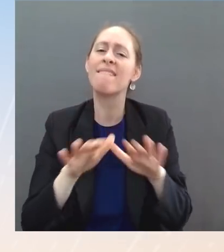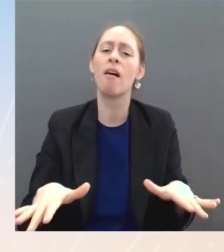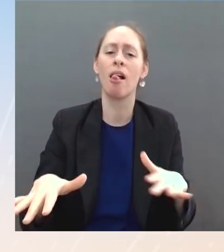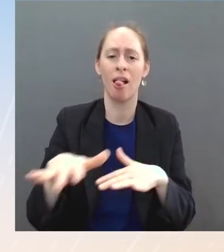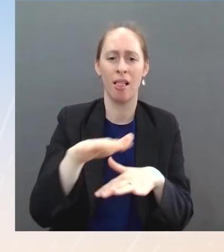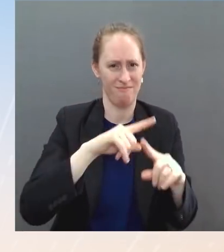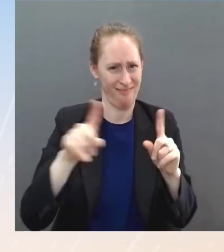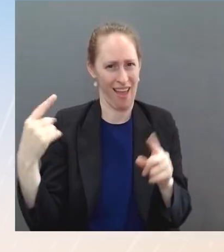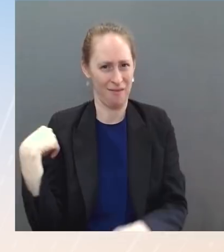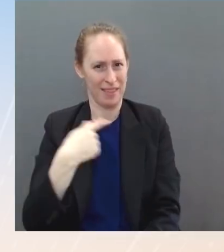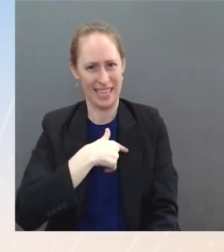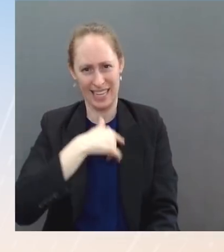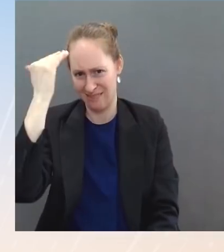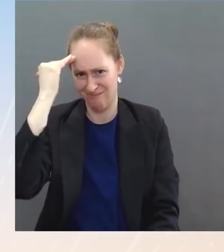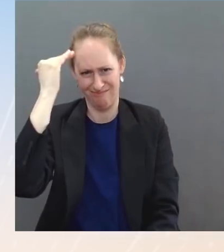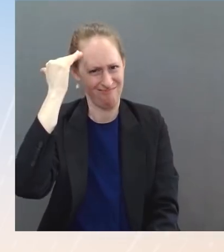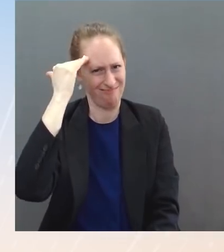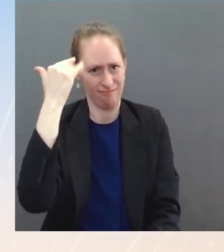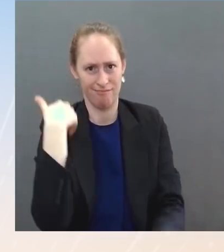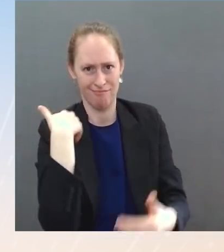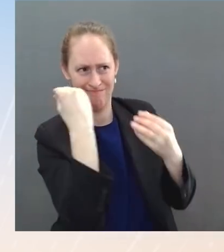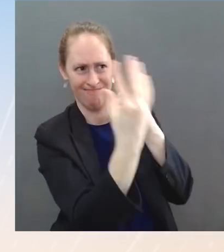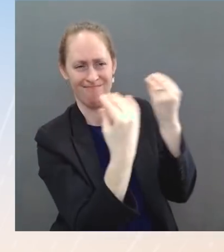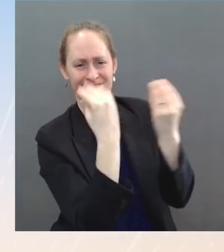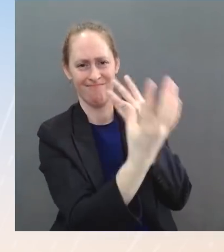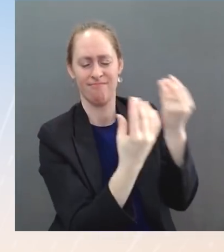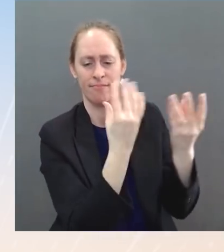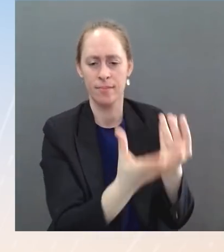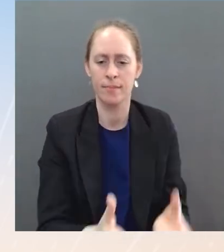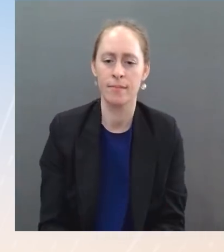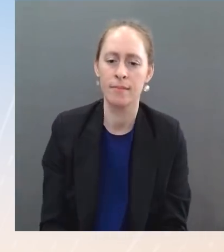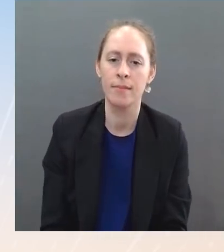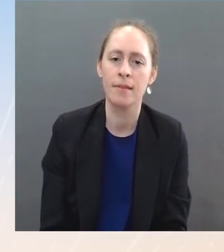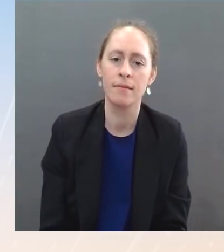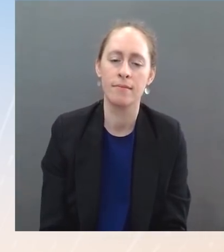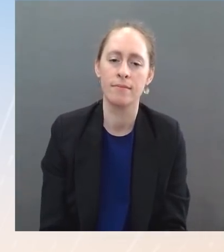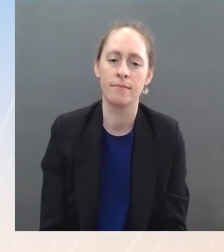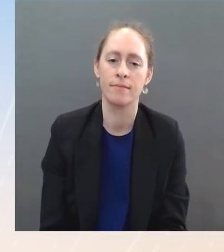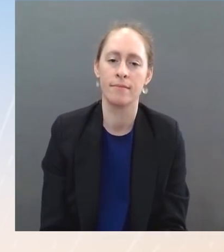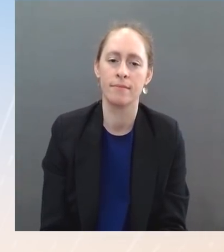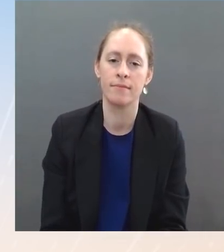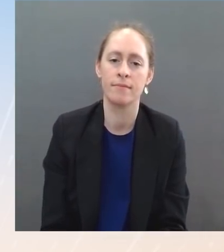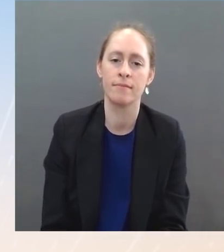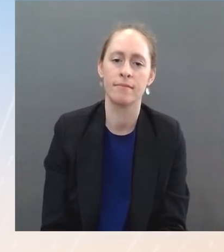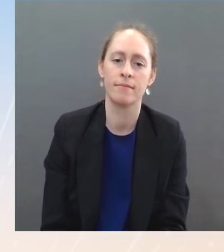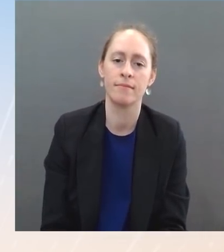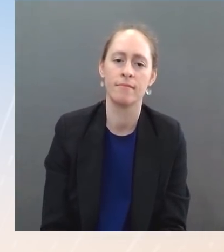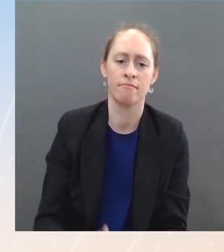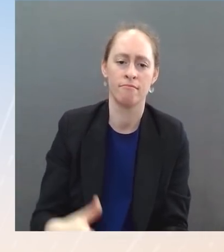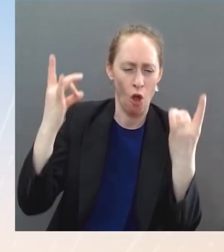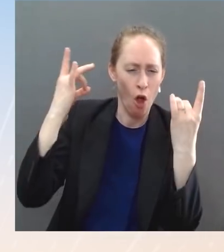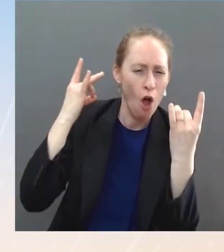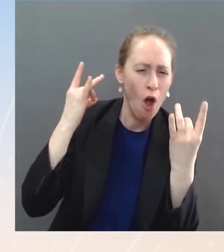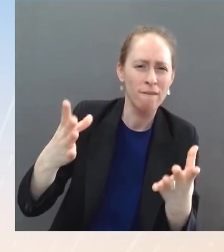Is it your sense that the atrocities that we're seeing in Bucha are based on orders coming from Putin or his senior military officials?